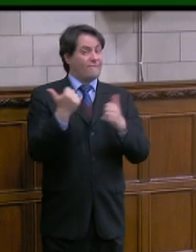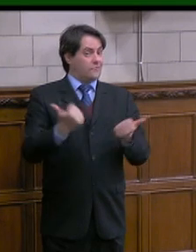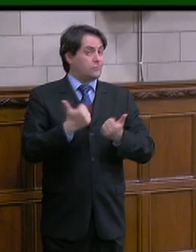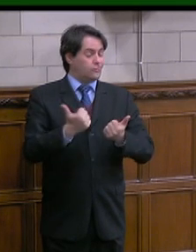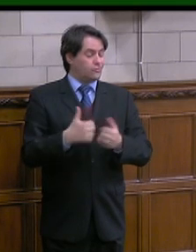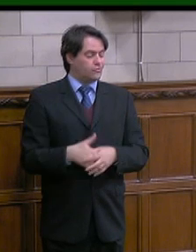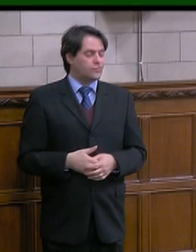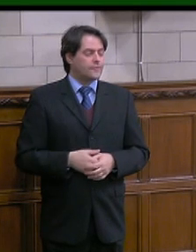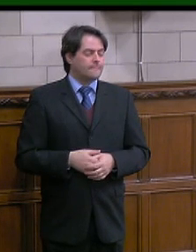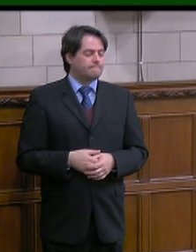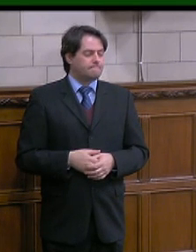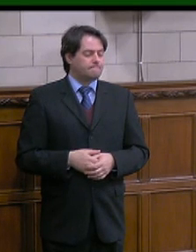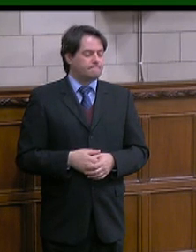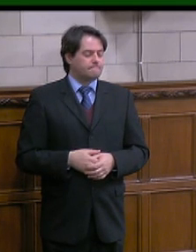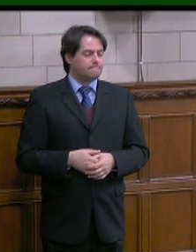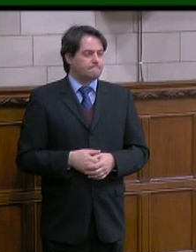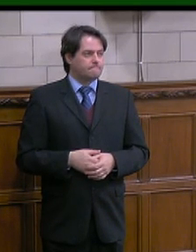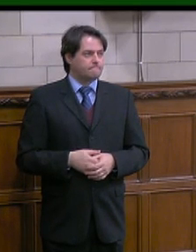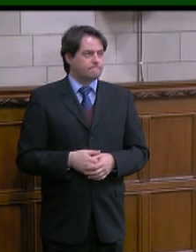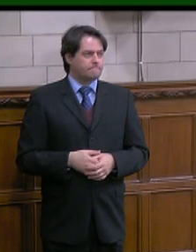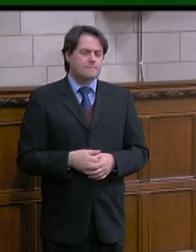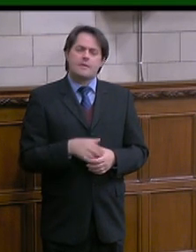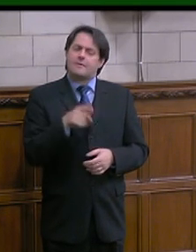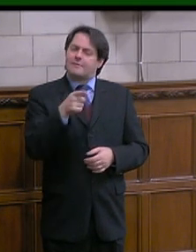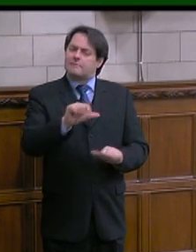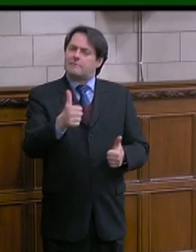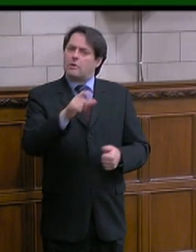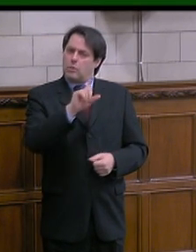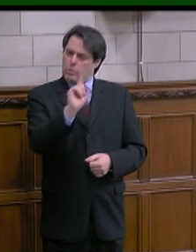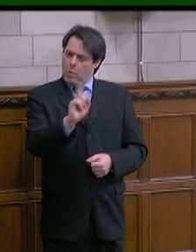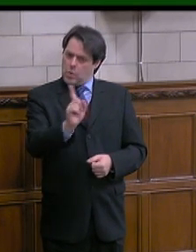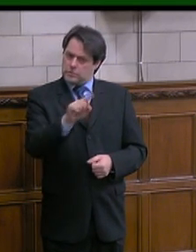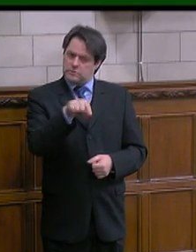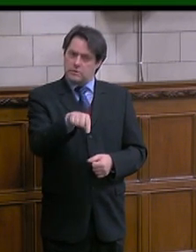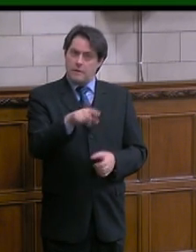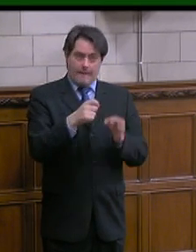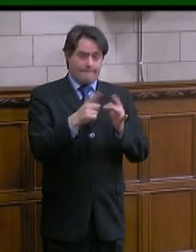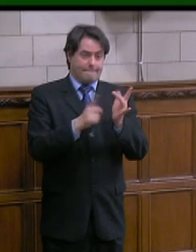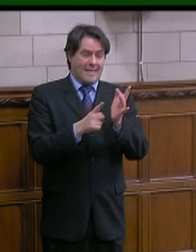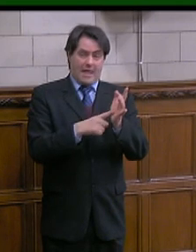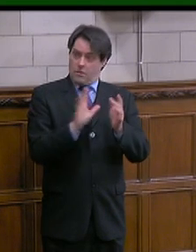A good thing about the Bill was the fact that it had cross-party support, and was passed unanimously.